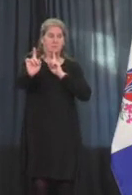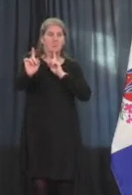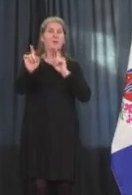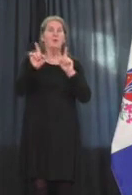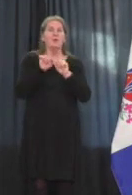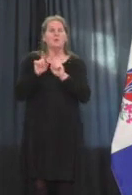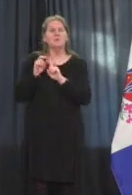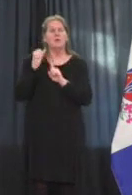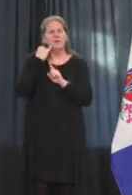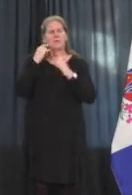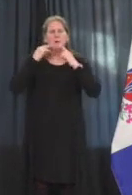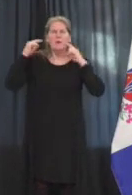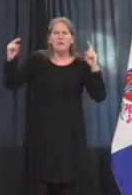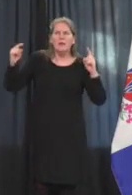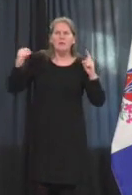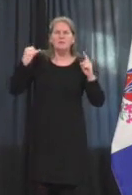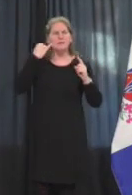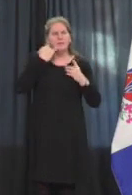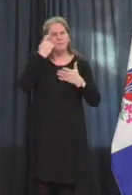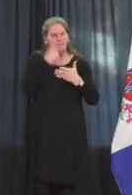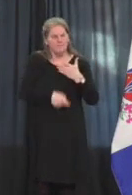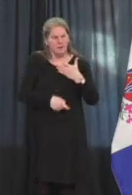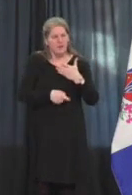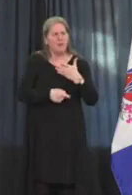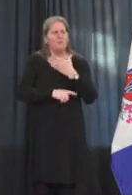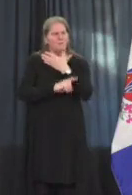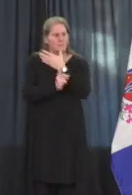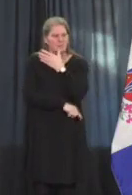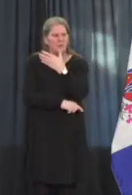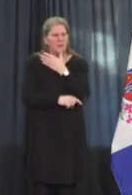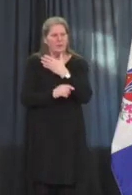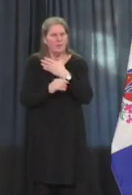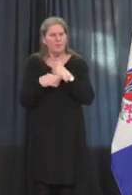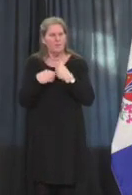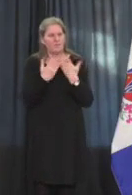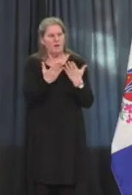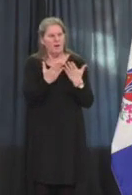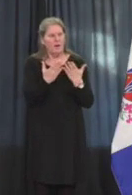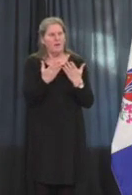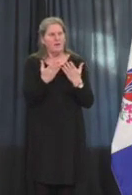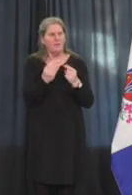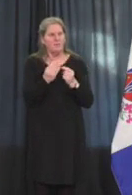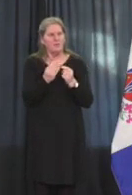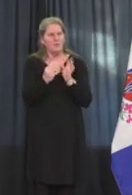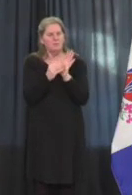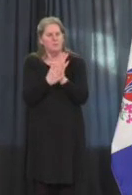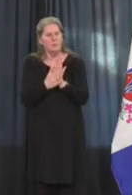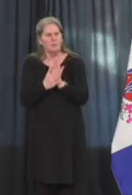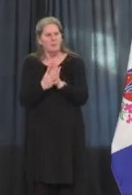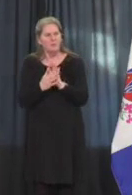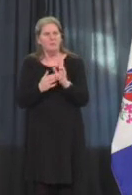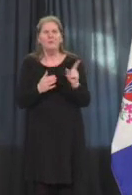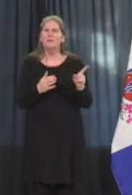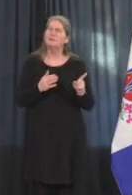BE ANNOUNCING WHEN A FINE OR PENALTY IS GIVEN. IT IS DEFINITELY -- IT IS ABSOLUTELY ONE OF THE PROVISIONS